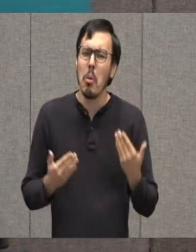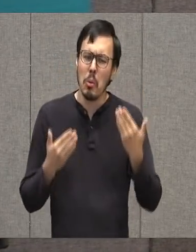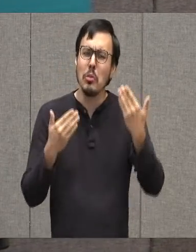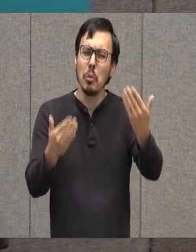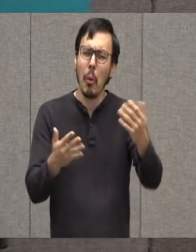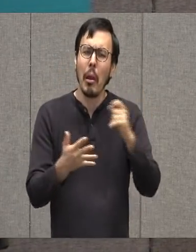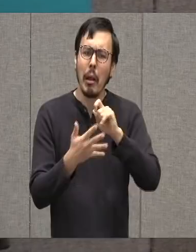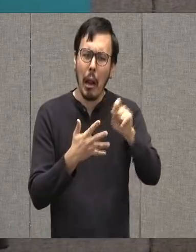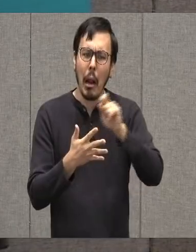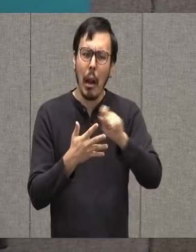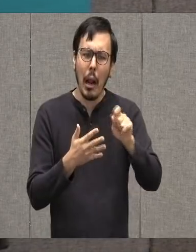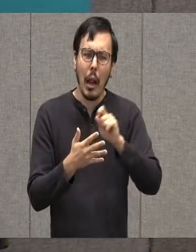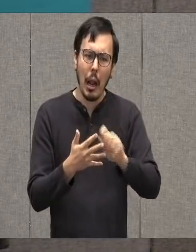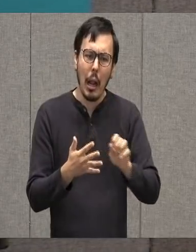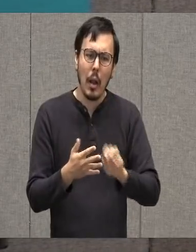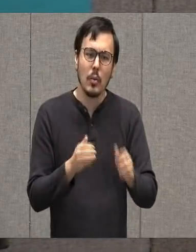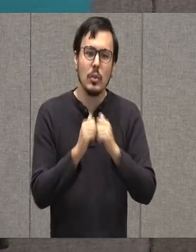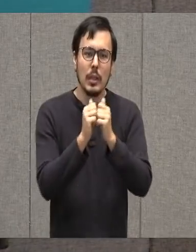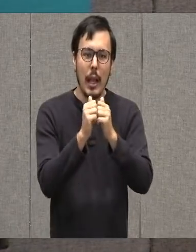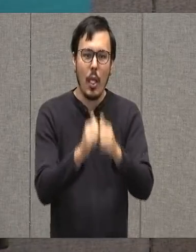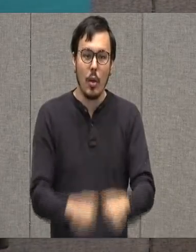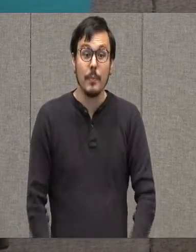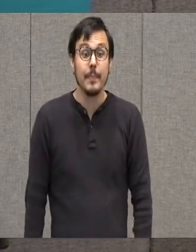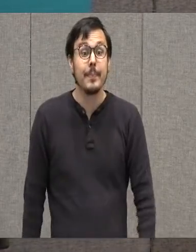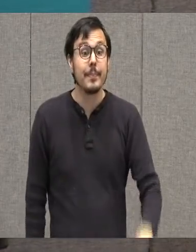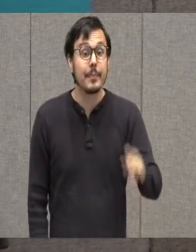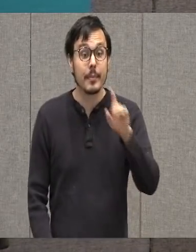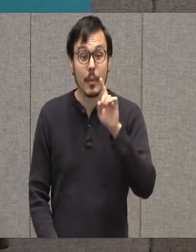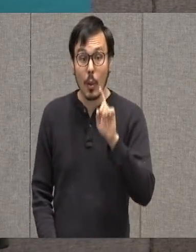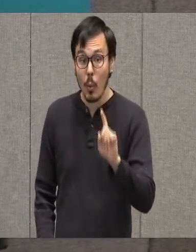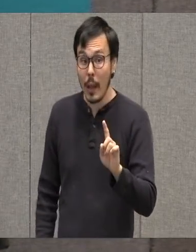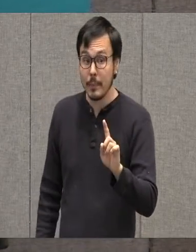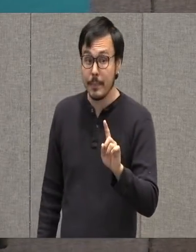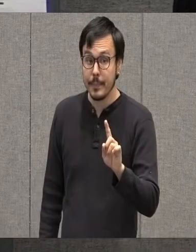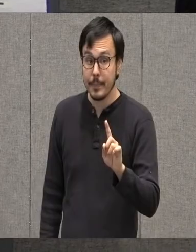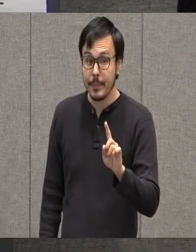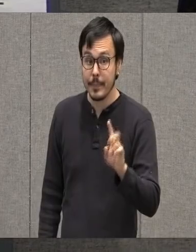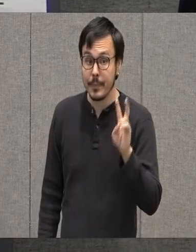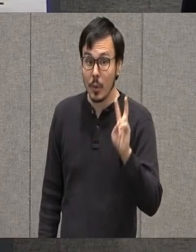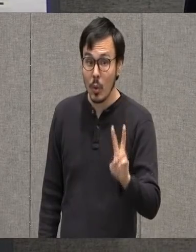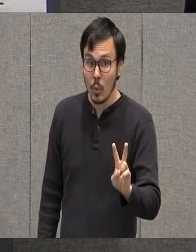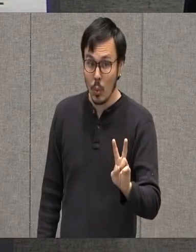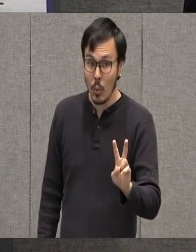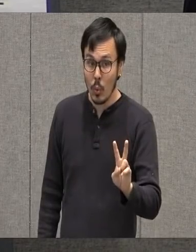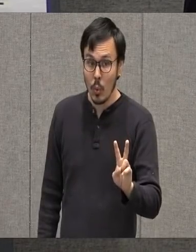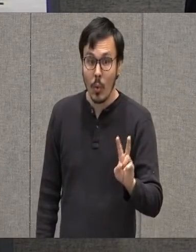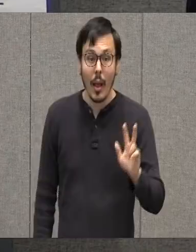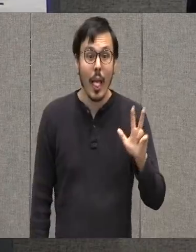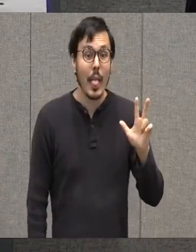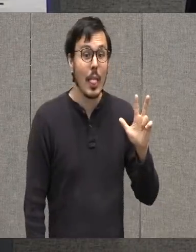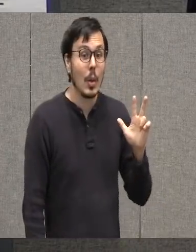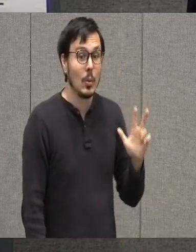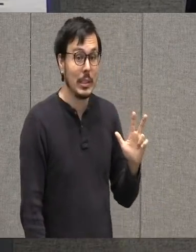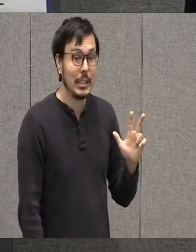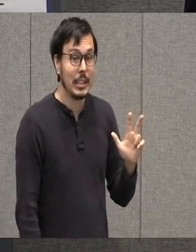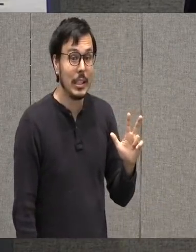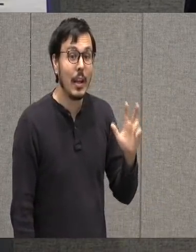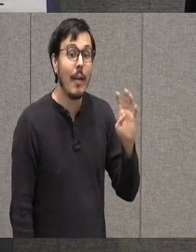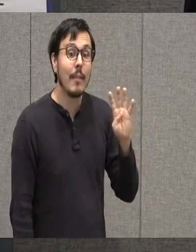Ready? One, two, three four,